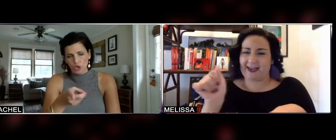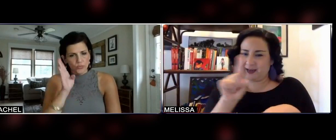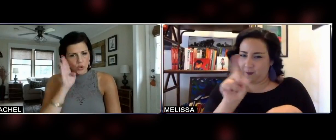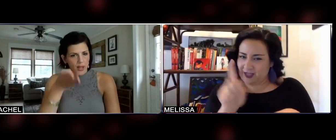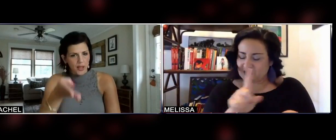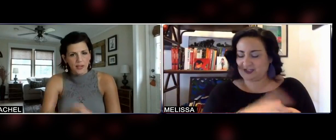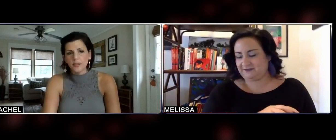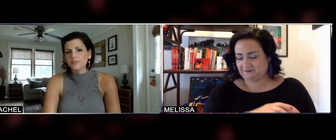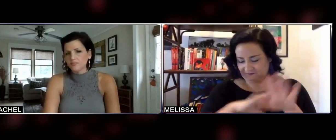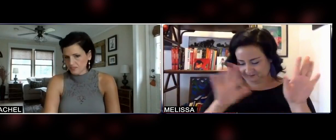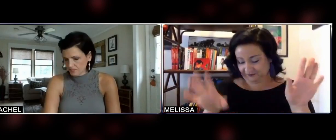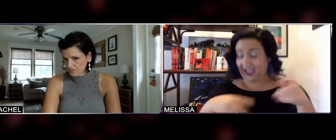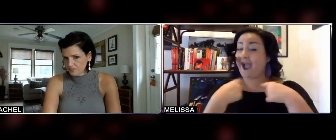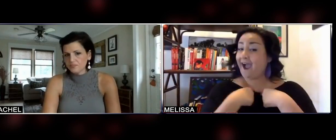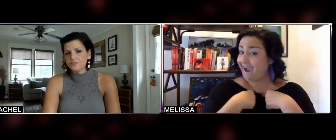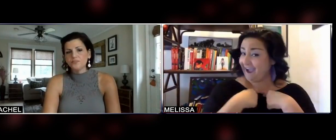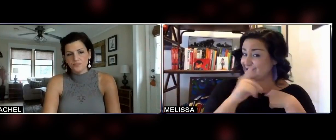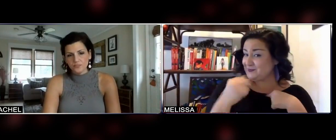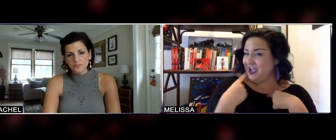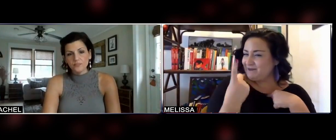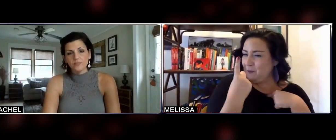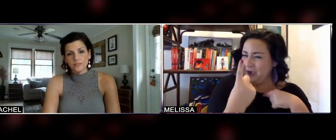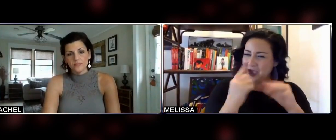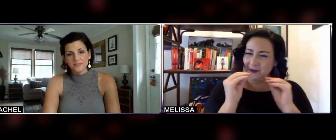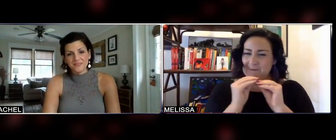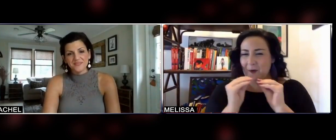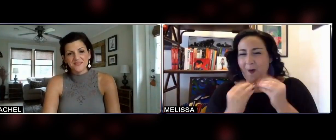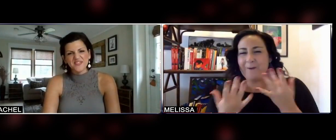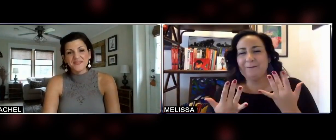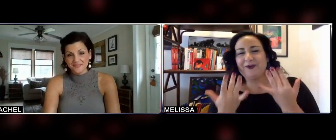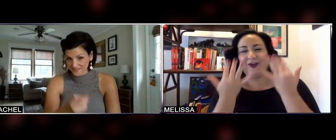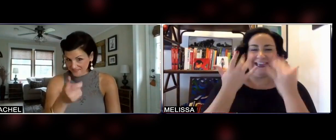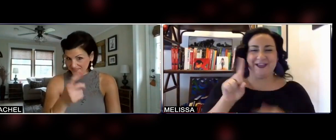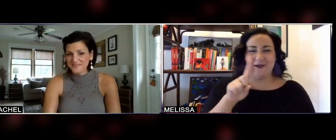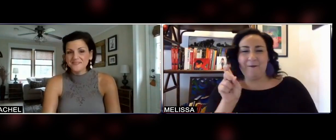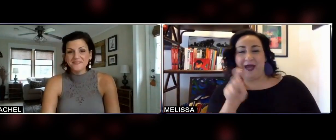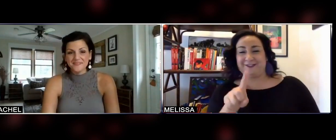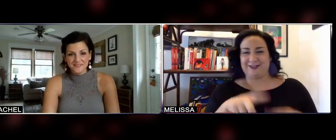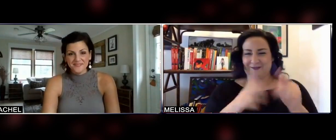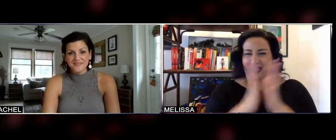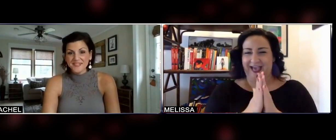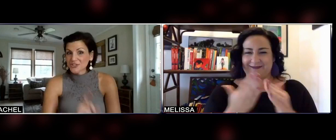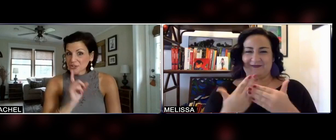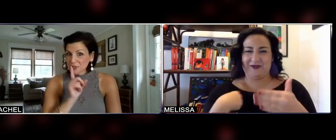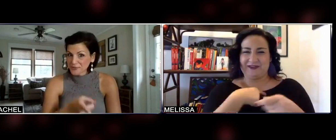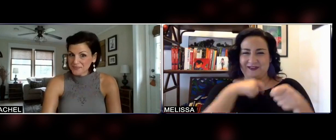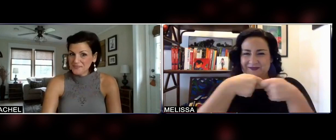I sure will! I do have one more burning question to ask